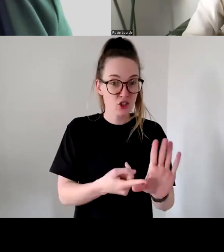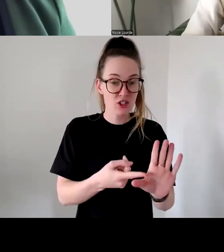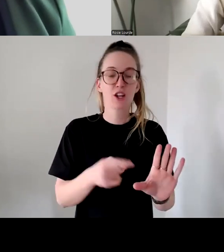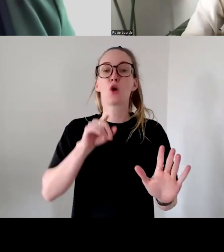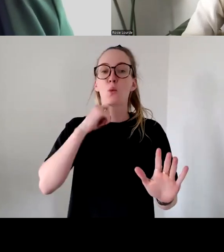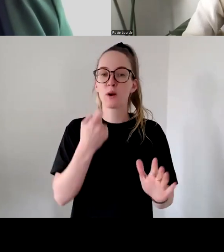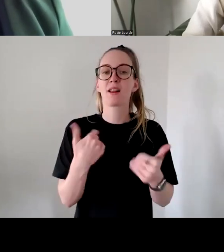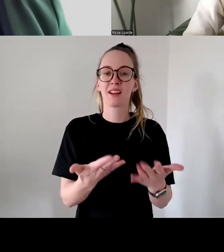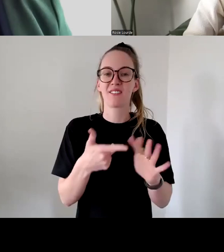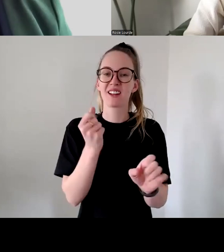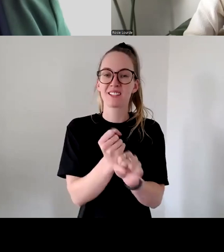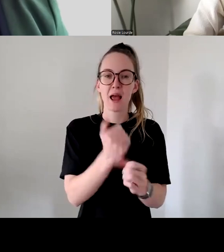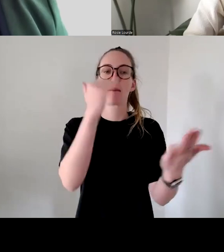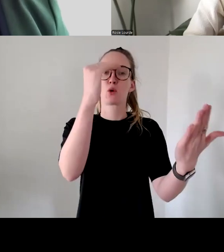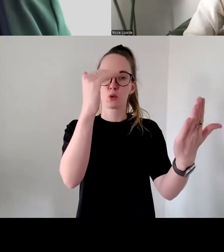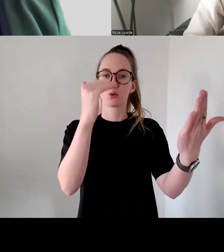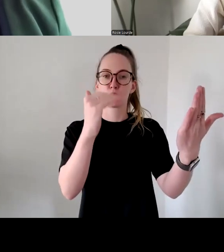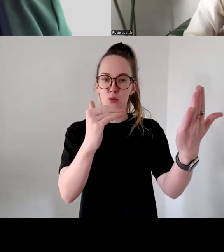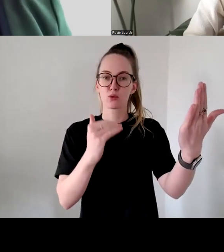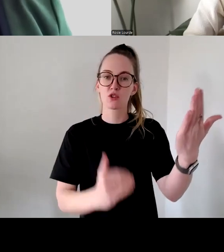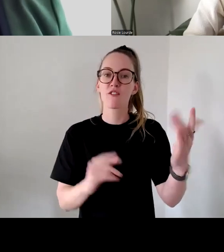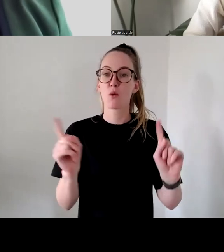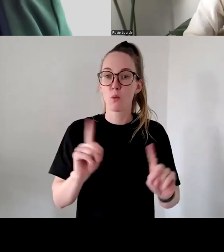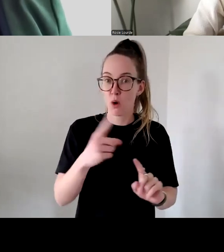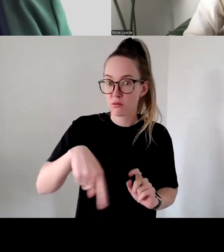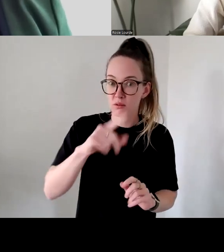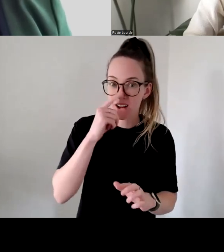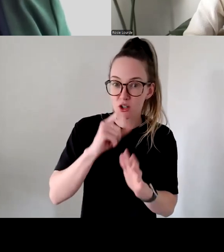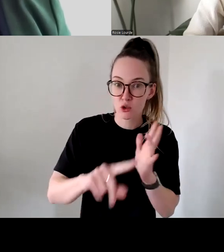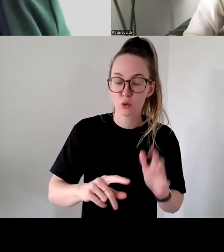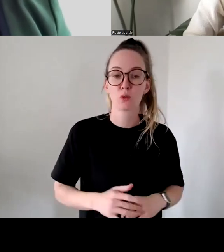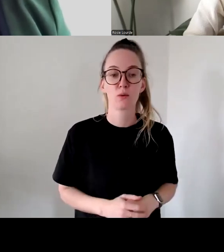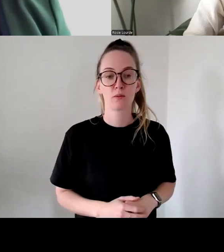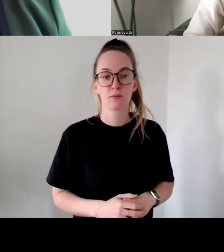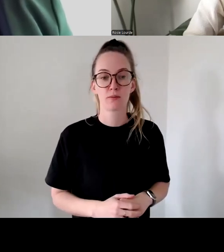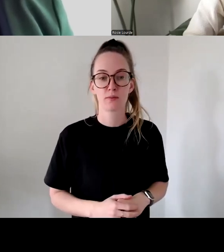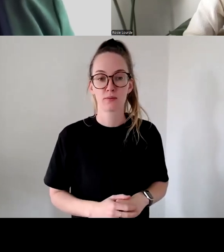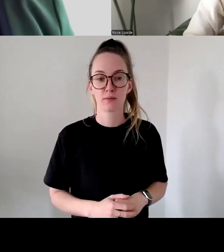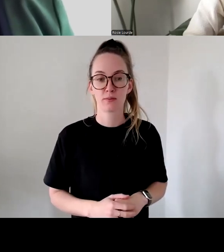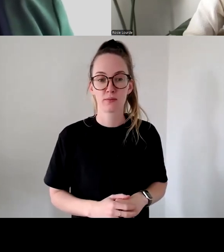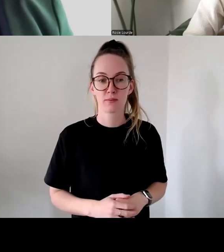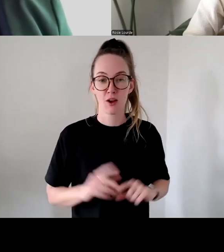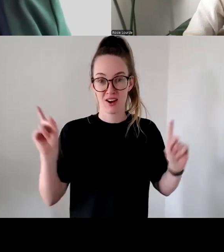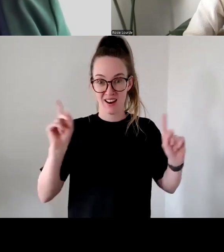some examples of things that you can do. But as of this minute, I am not going to just